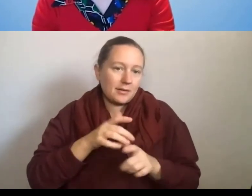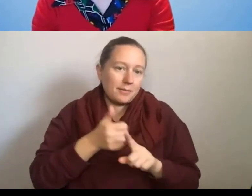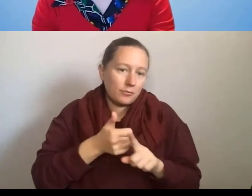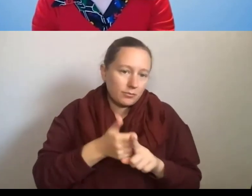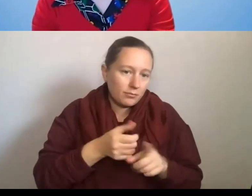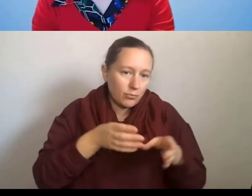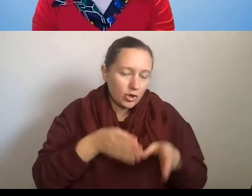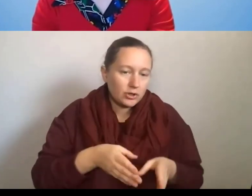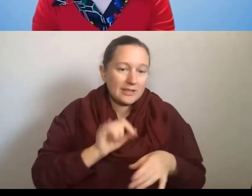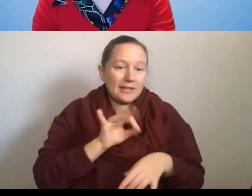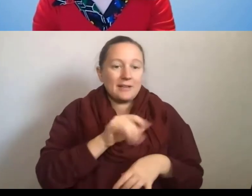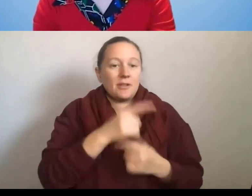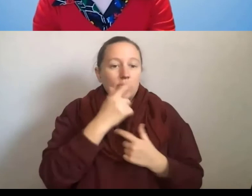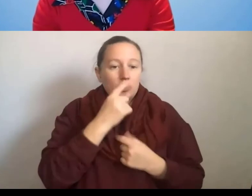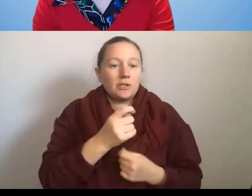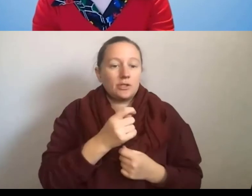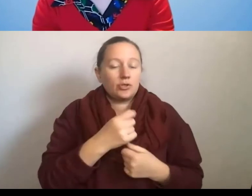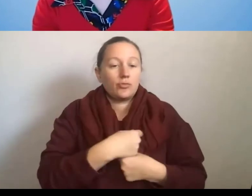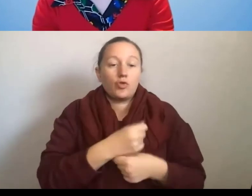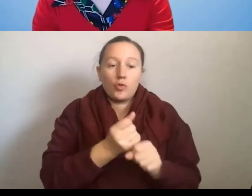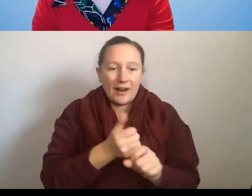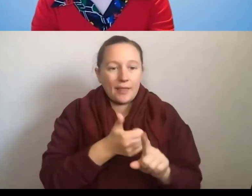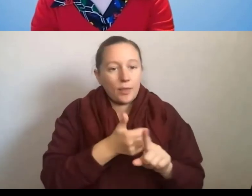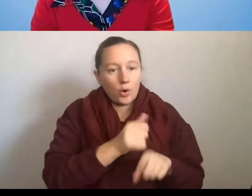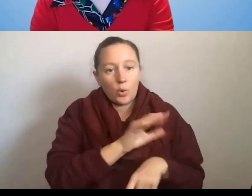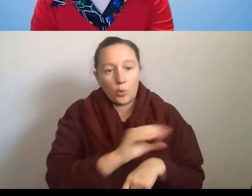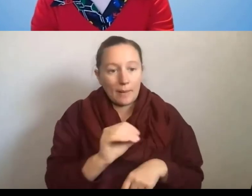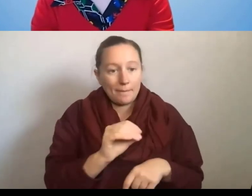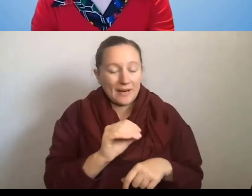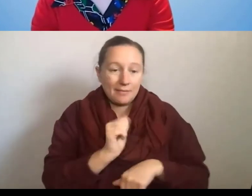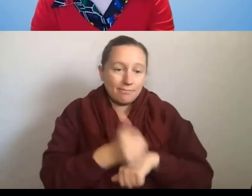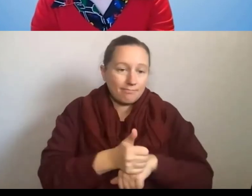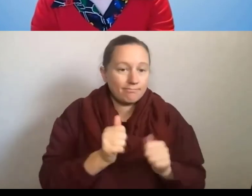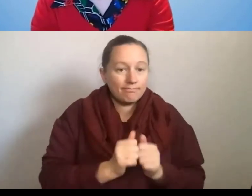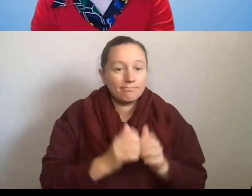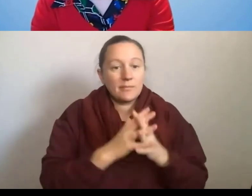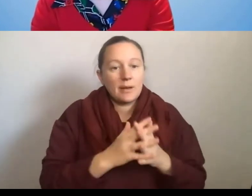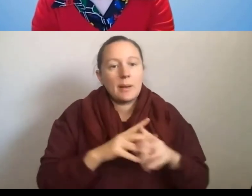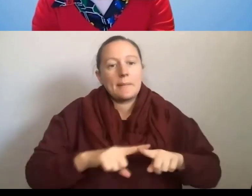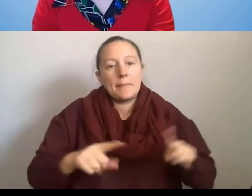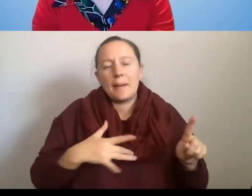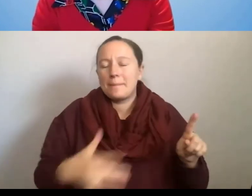If they are interested in spinning out a company, they do it, but oftentimes they are like, "Oh, we don't want to do it ourself.